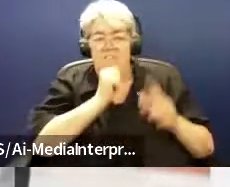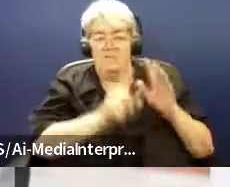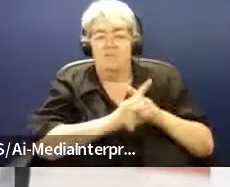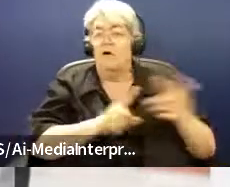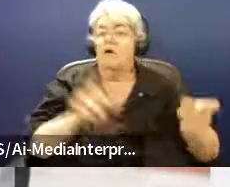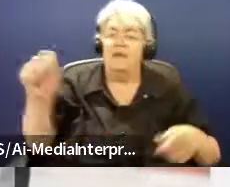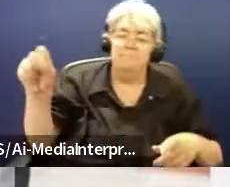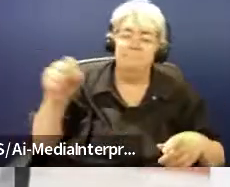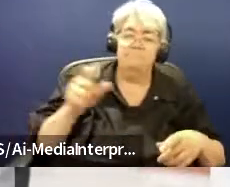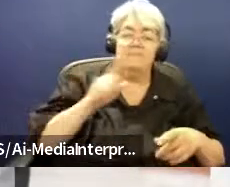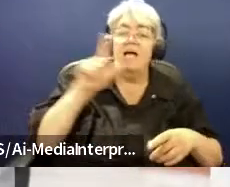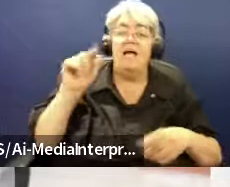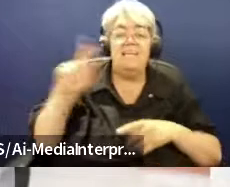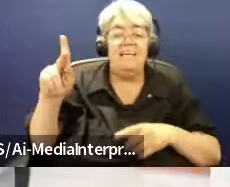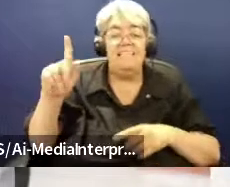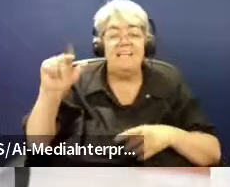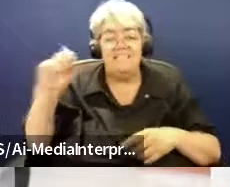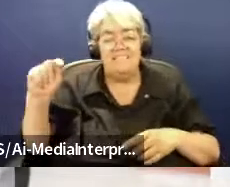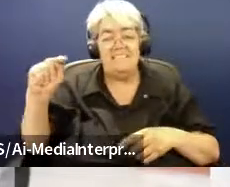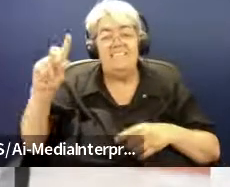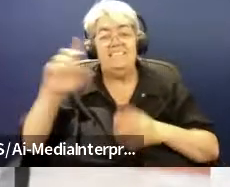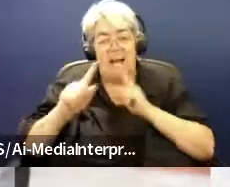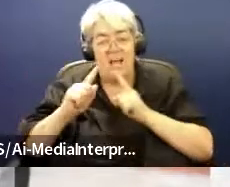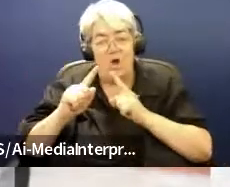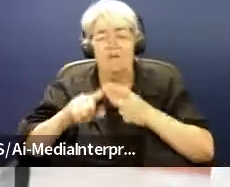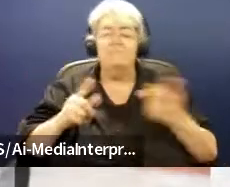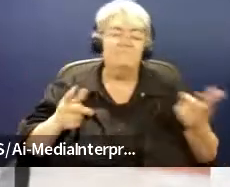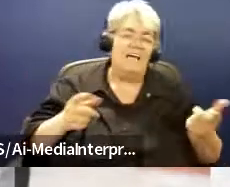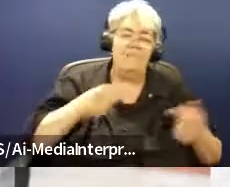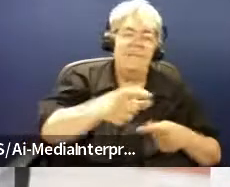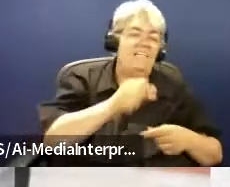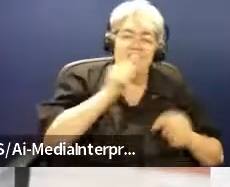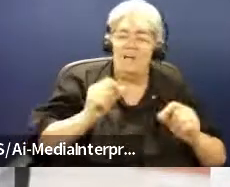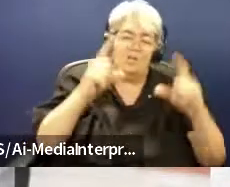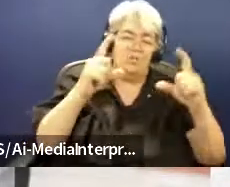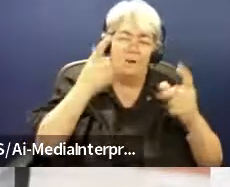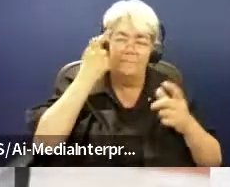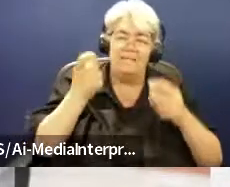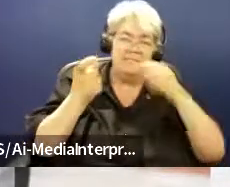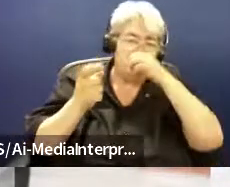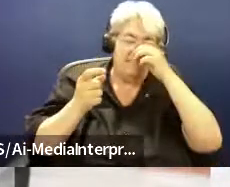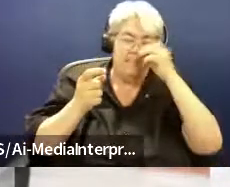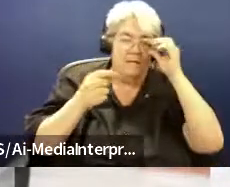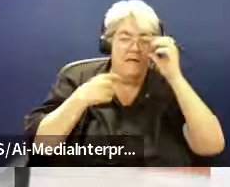instead of part of the webpage that is shared. But as an example, They are not showing up. SPEAKER: